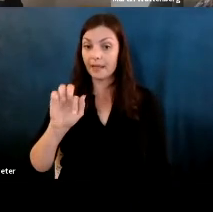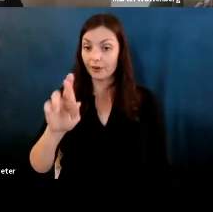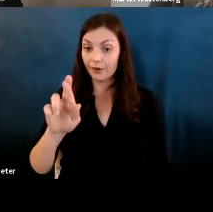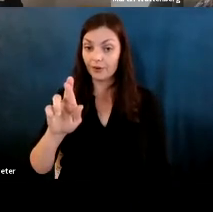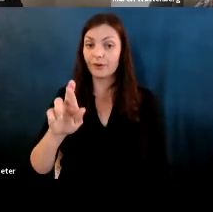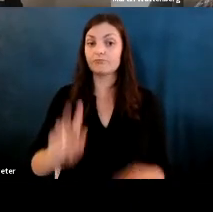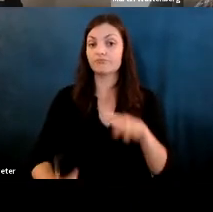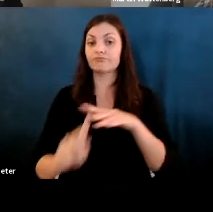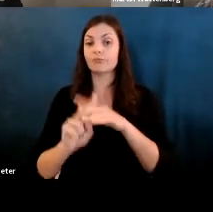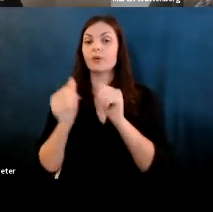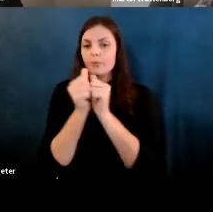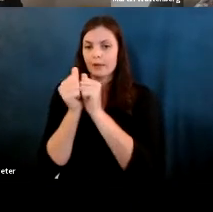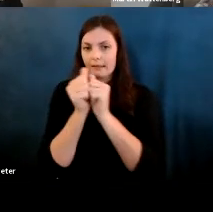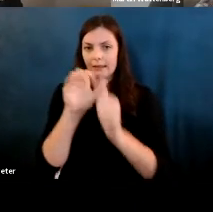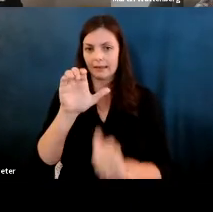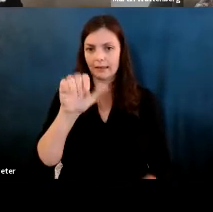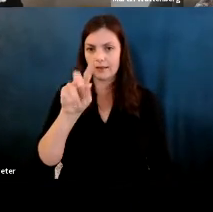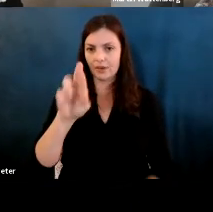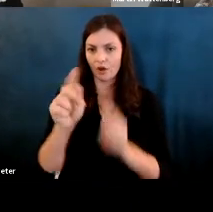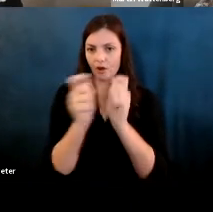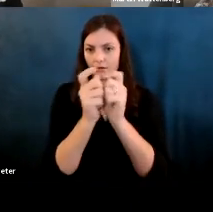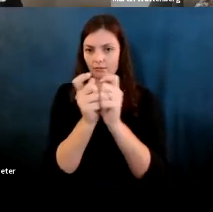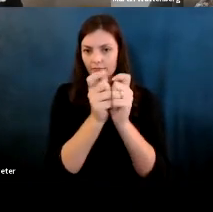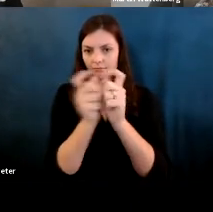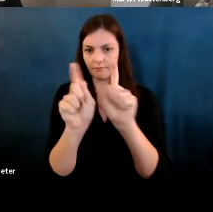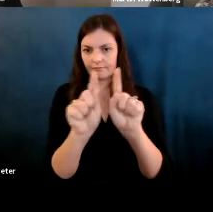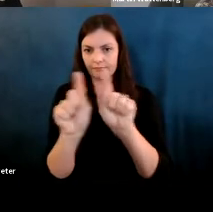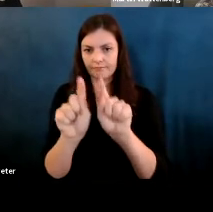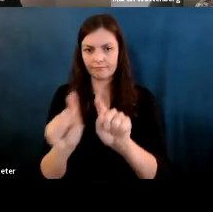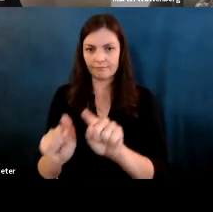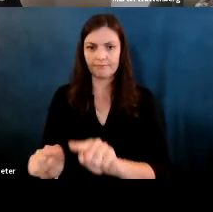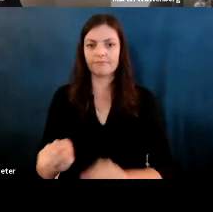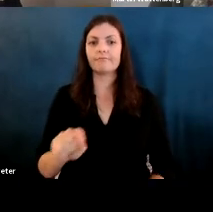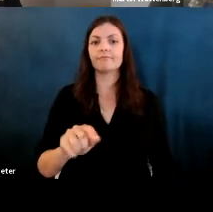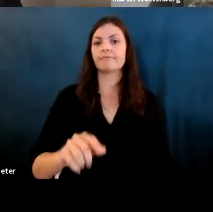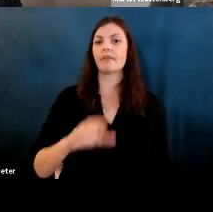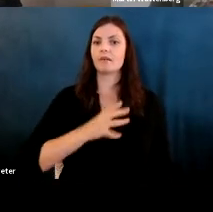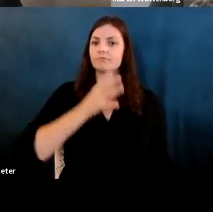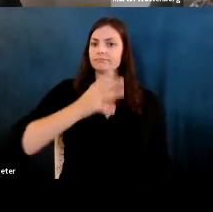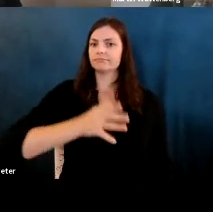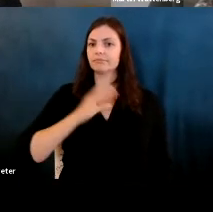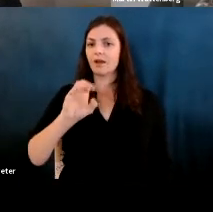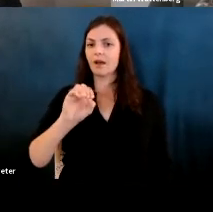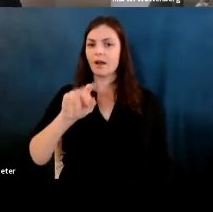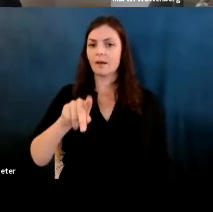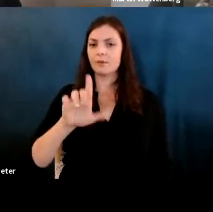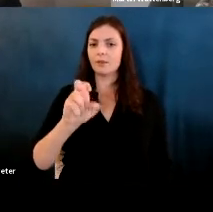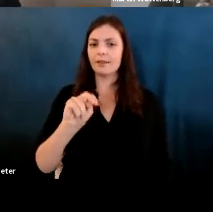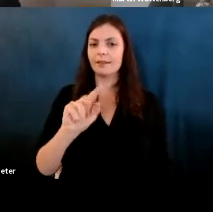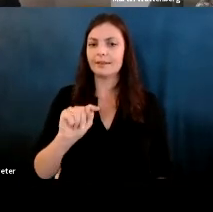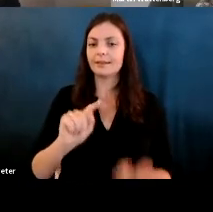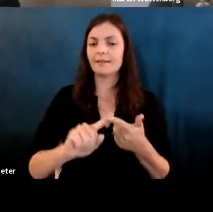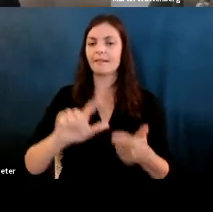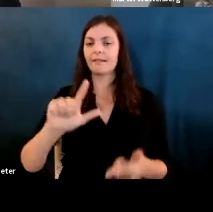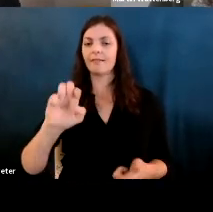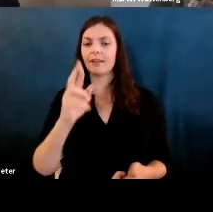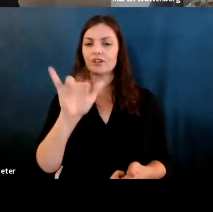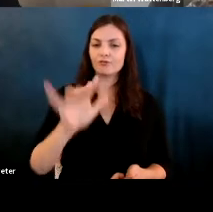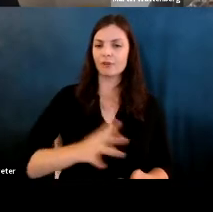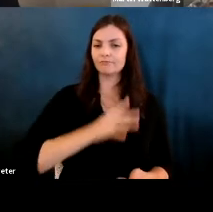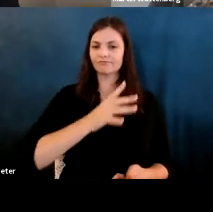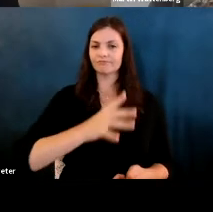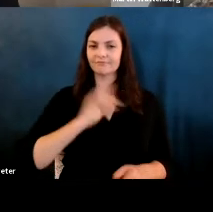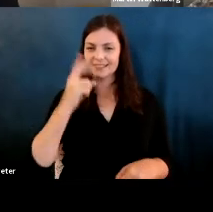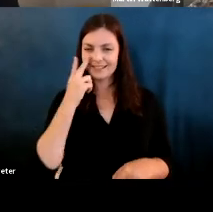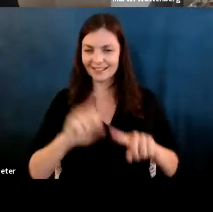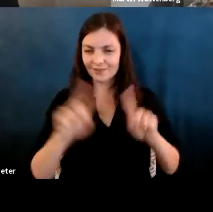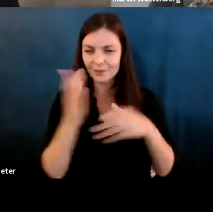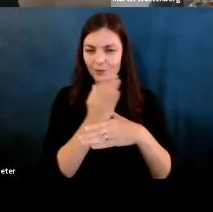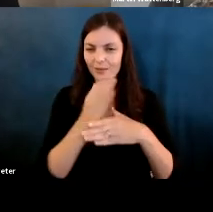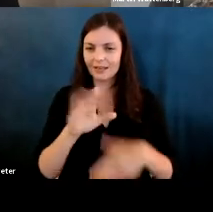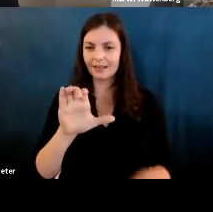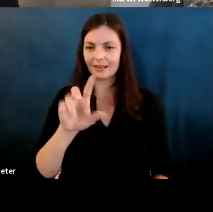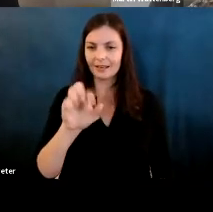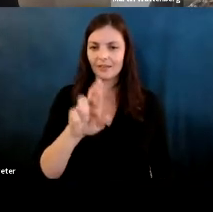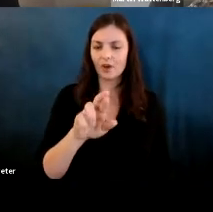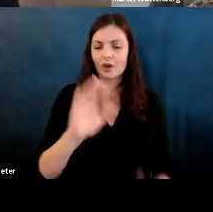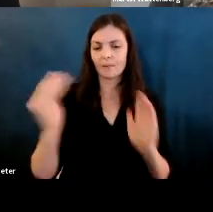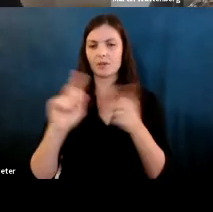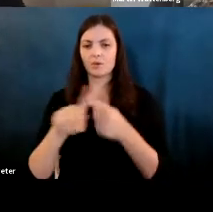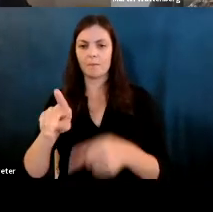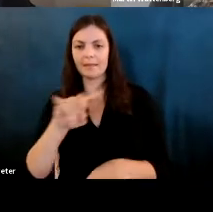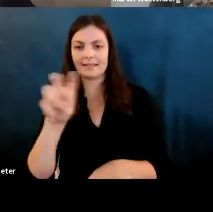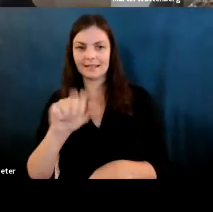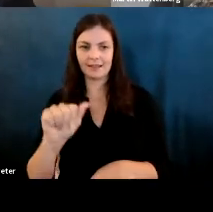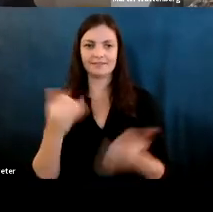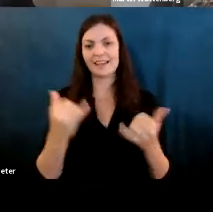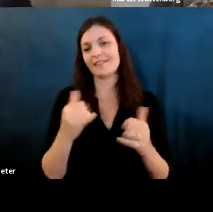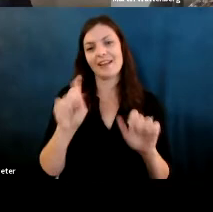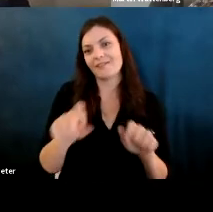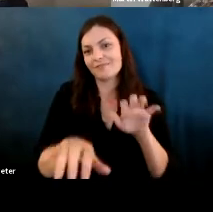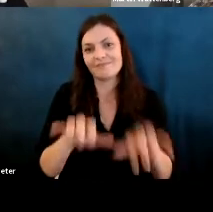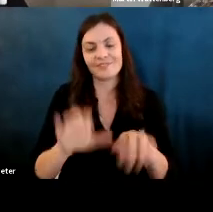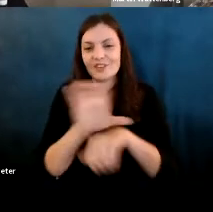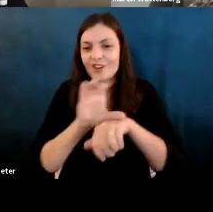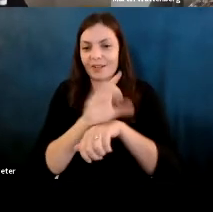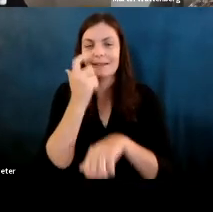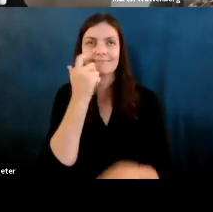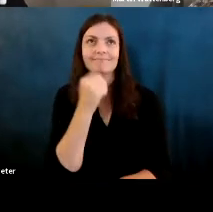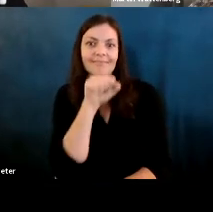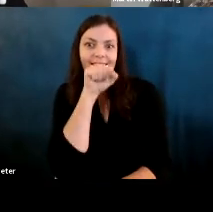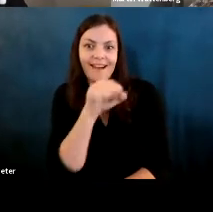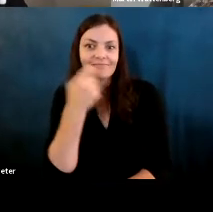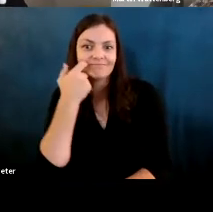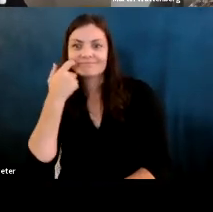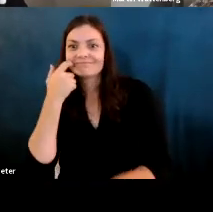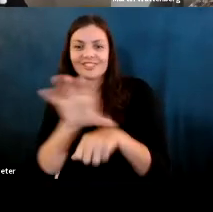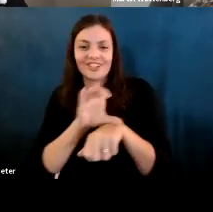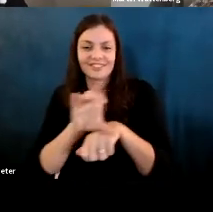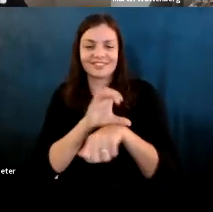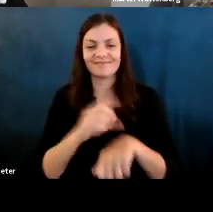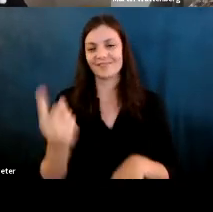Fernanda Viegas: With caviar cabbage is coming up opulent luxury and I can see how different maybe caviar is from pizza i'm also going to bring up chocolate, I have to i'm a chocoholic so I always bring up, I always DEMO things with with chocolate.